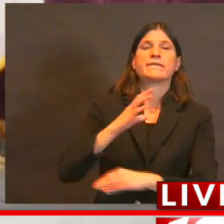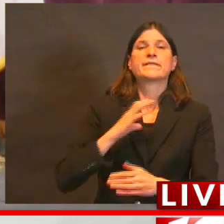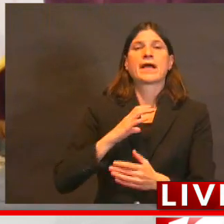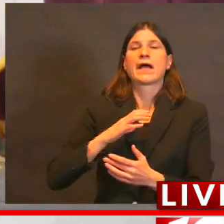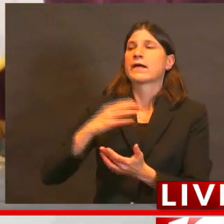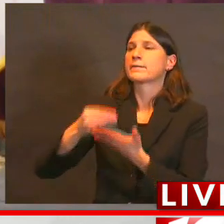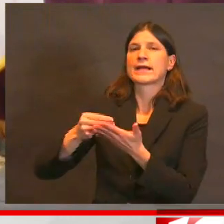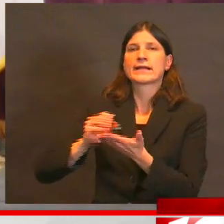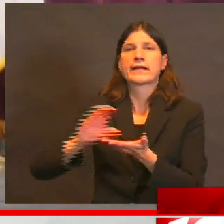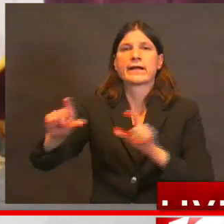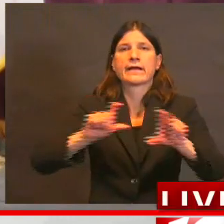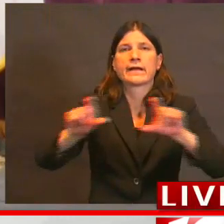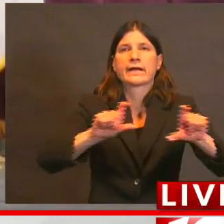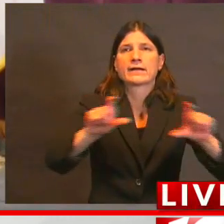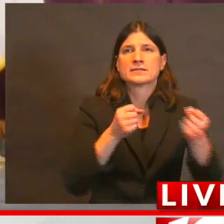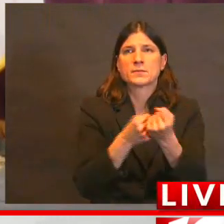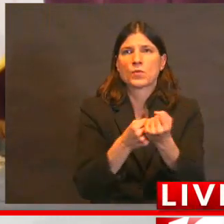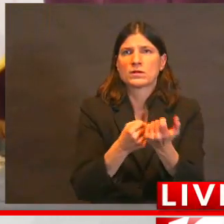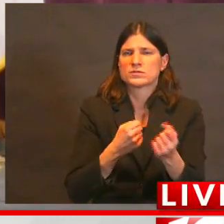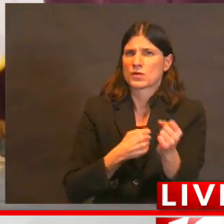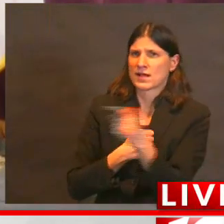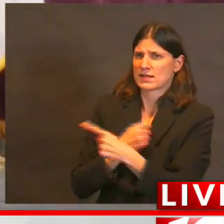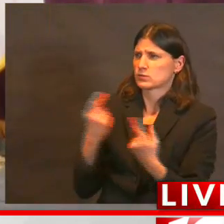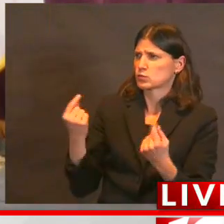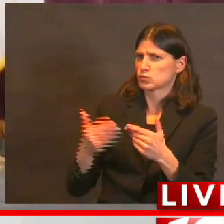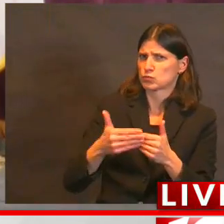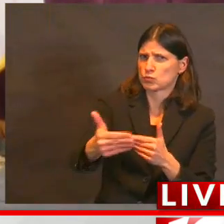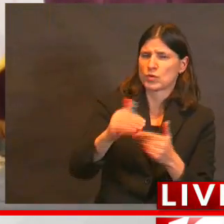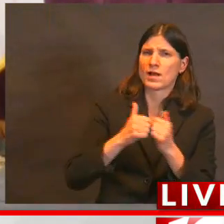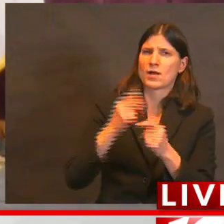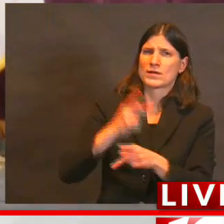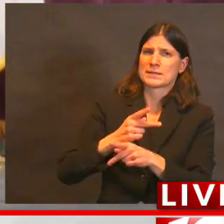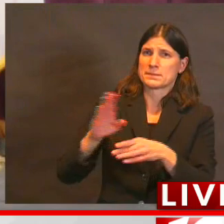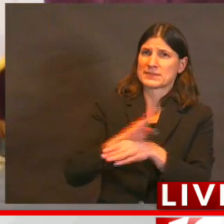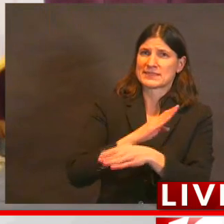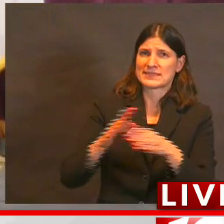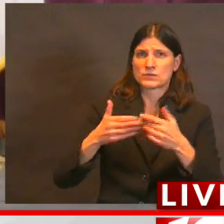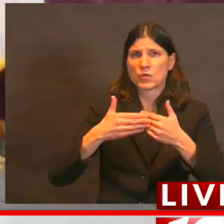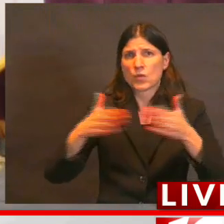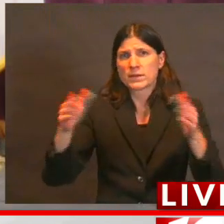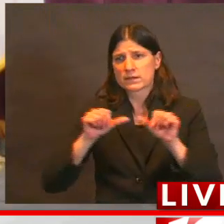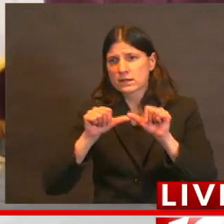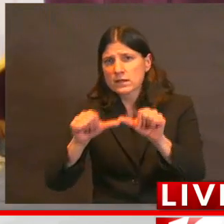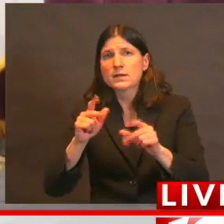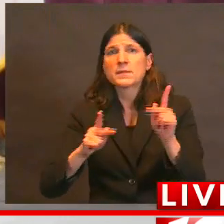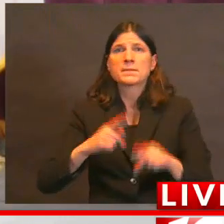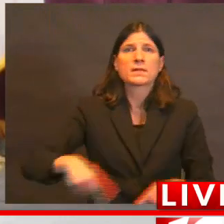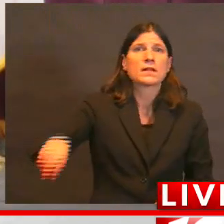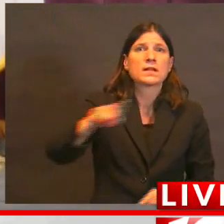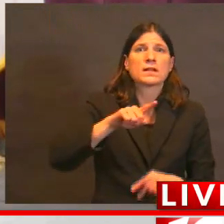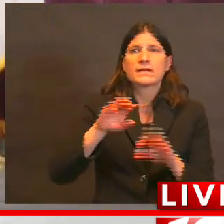DISTRIBUTE MONTHS AGO AND ALL PRONE TO THEM AS A TIME ATTENDANCE EVER HAPPENING AGAIN WHAT WE'RE DOING NOW